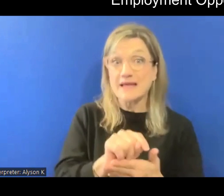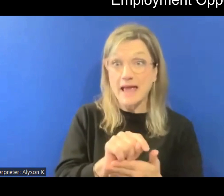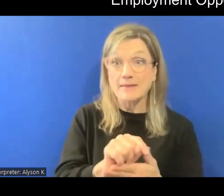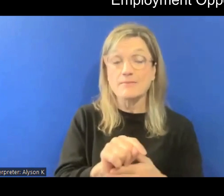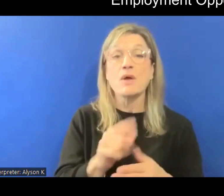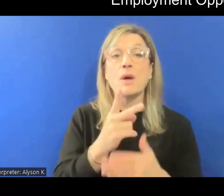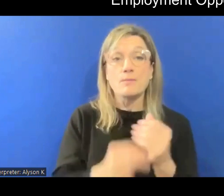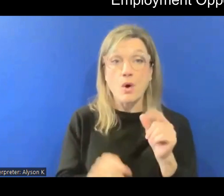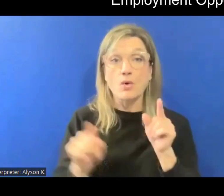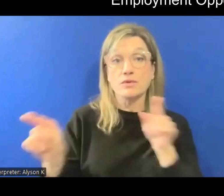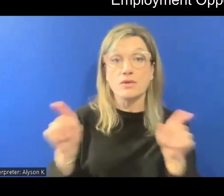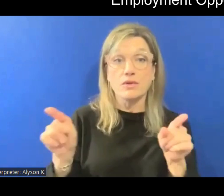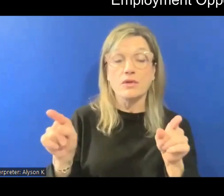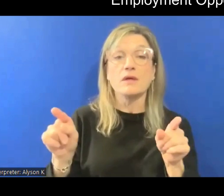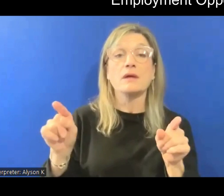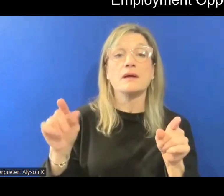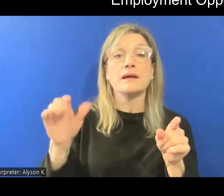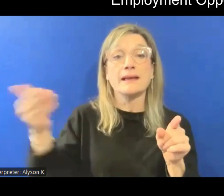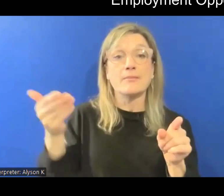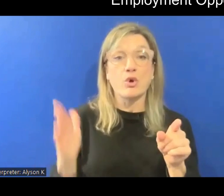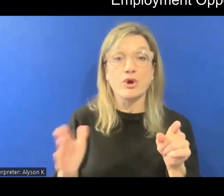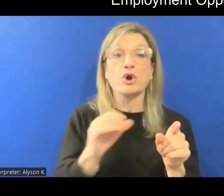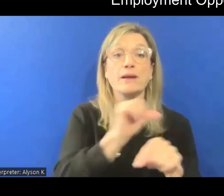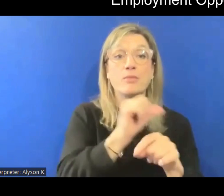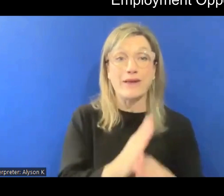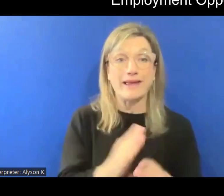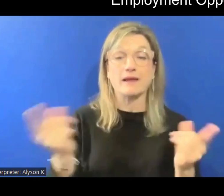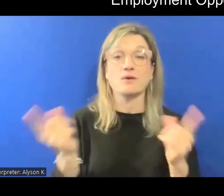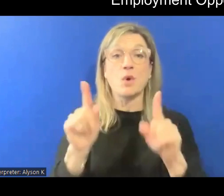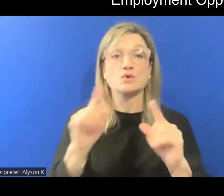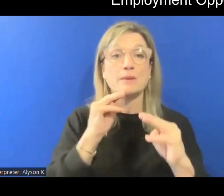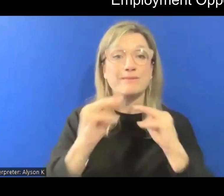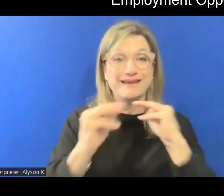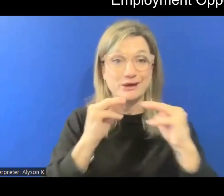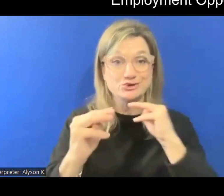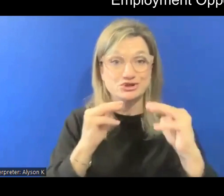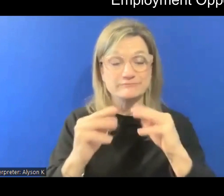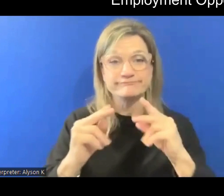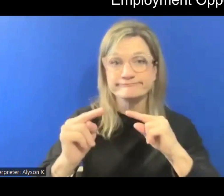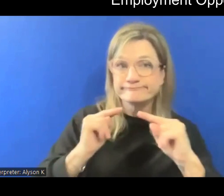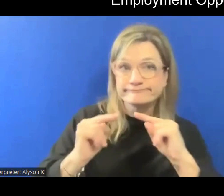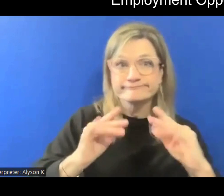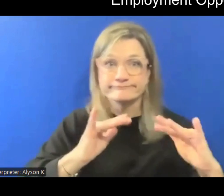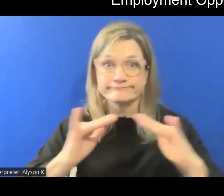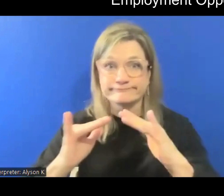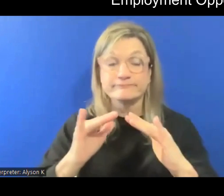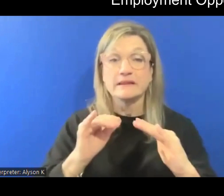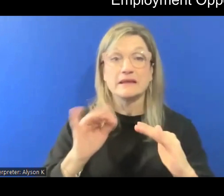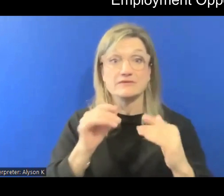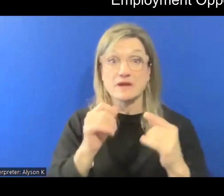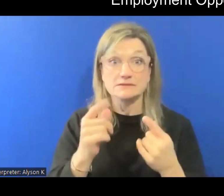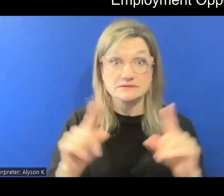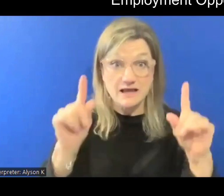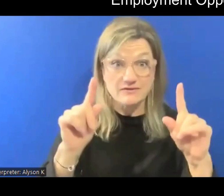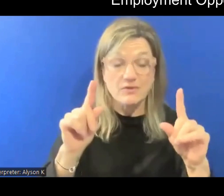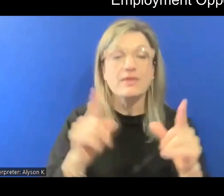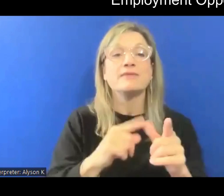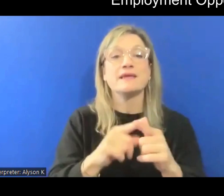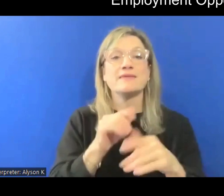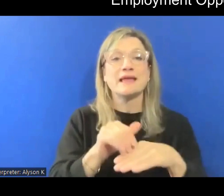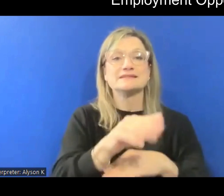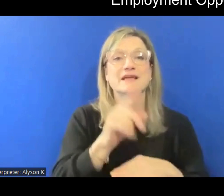mediation. If mediation is unsuccessful, then the case gets sent to investigation. That's